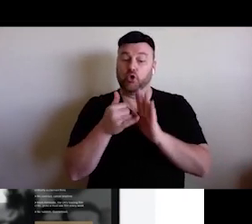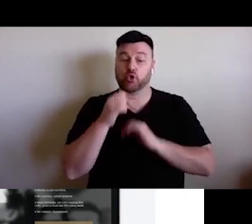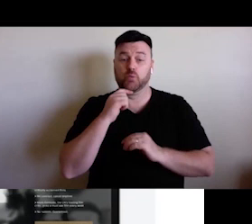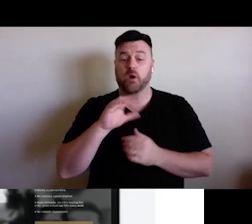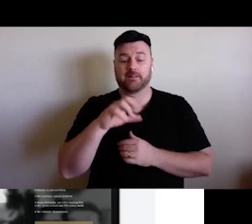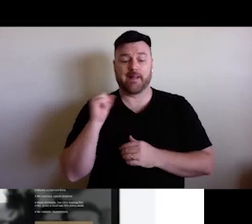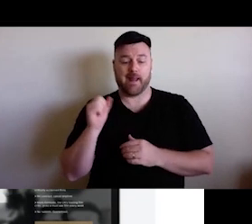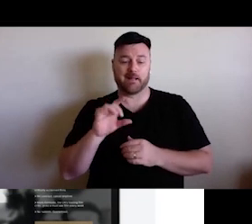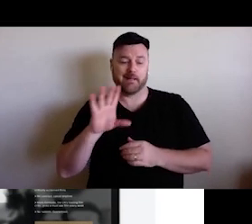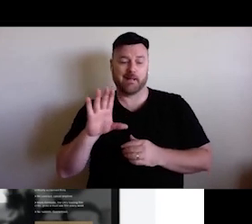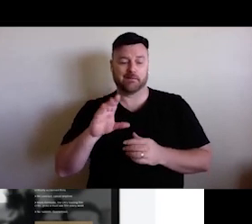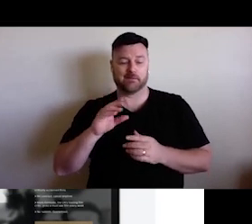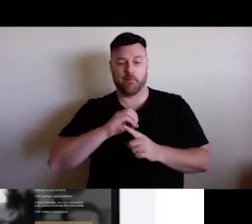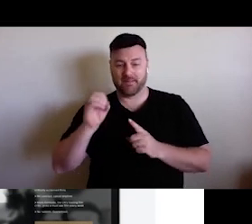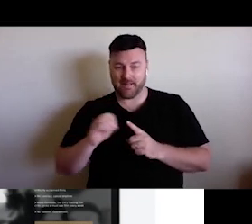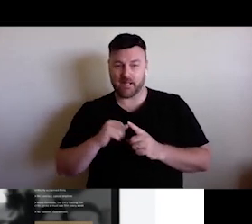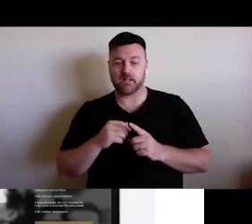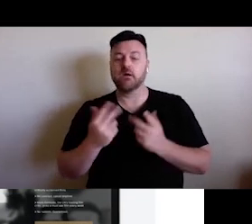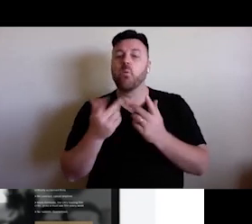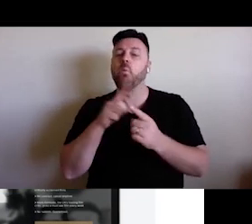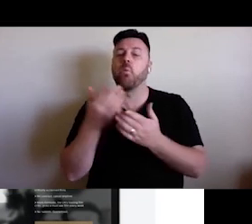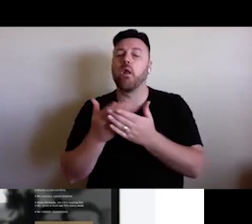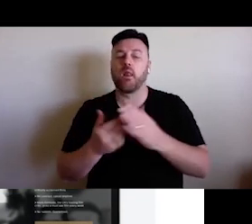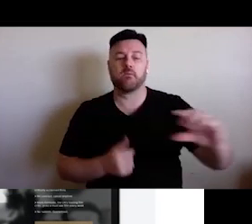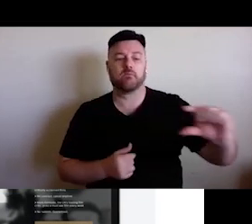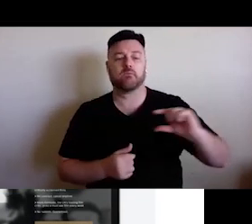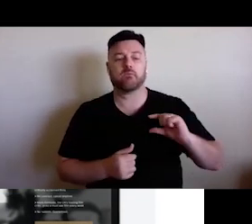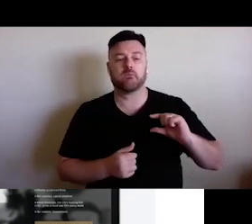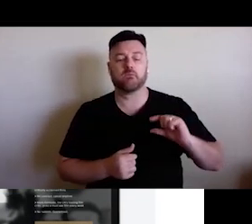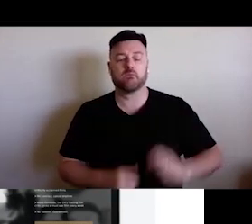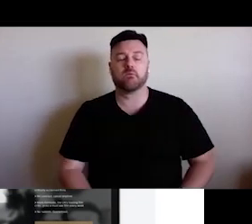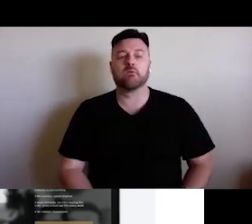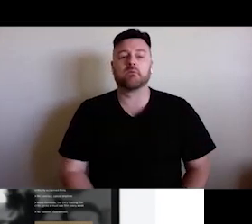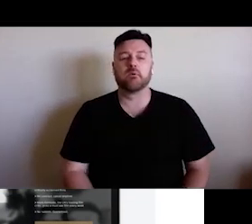know now, if you can subscribe to YouTube and pay a premium, then you